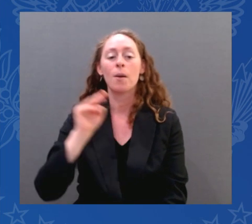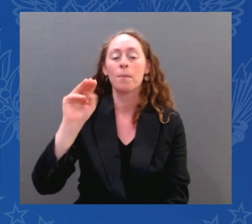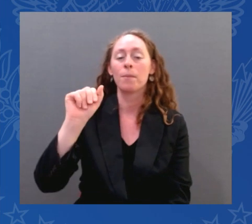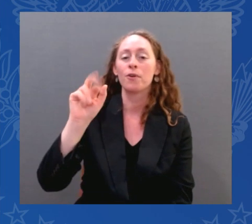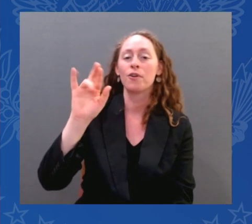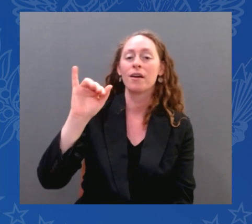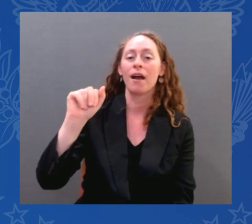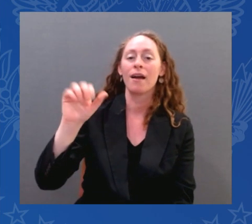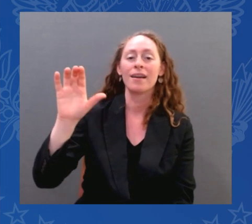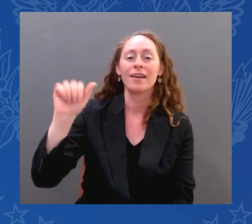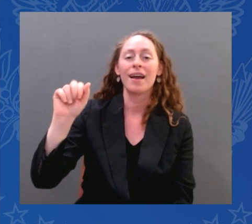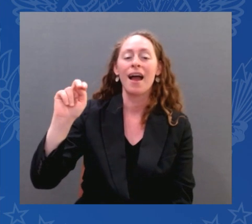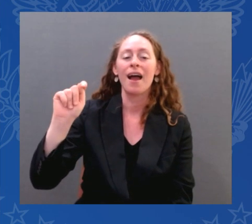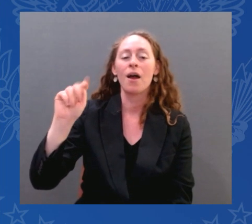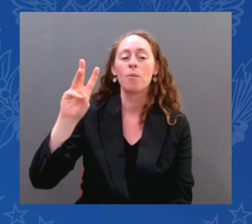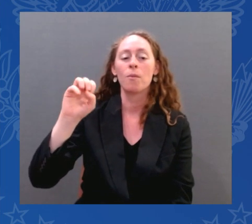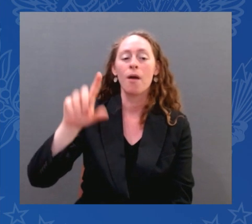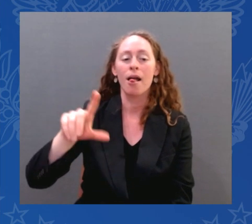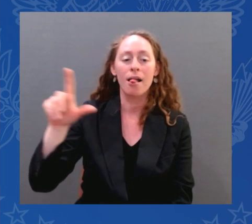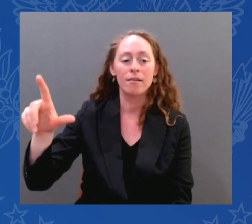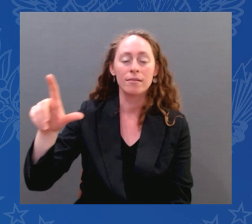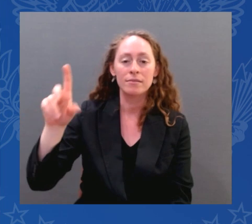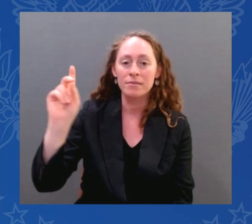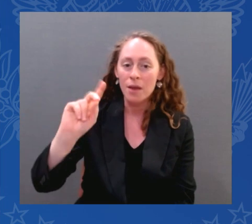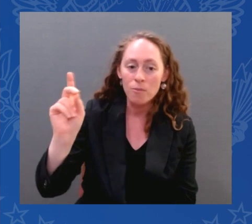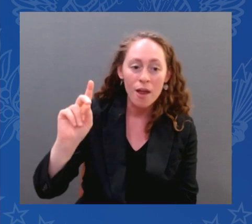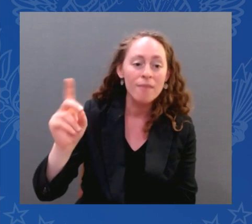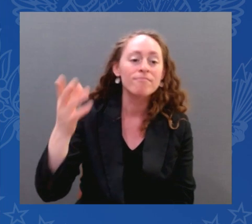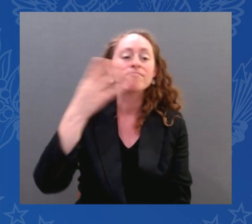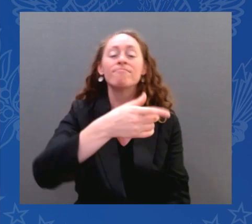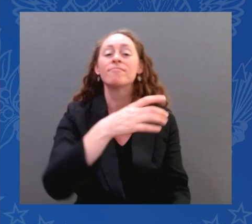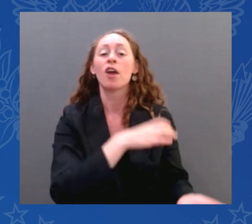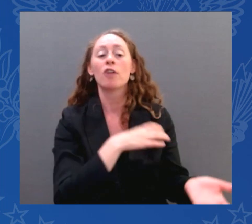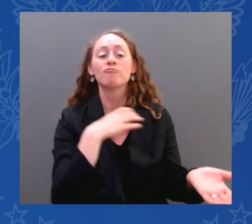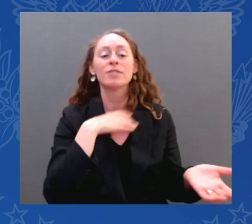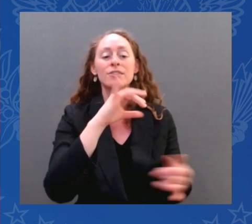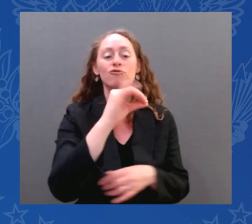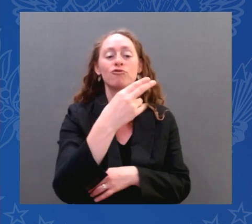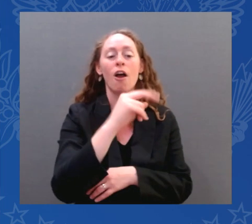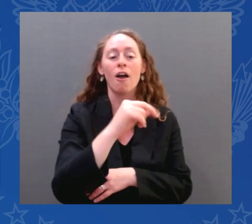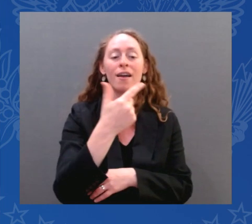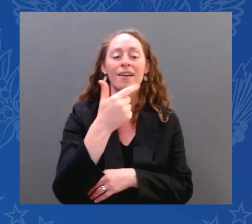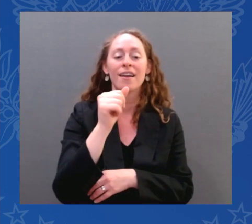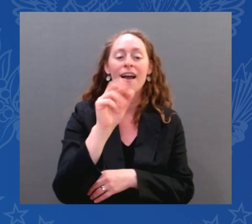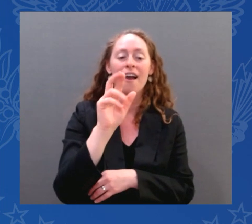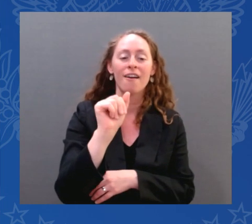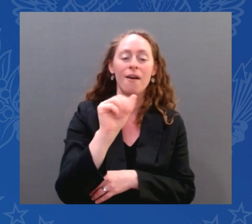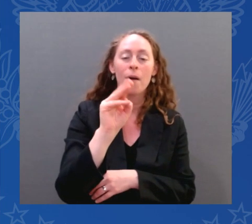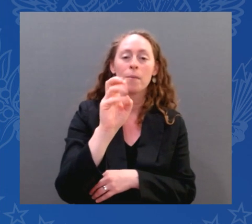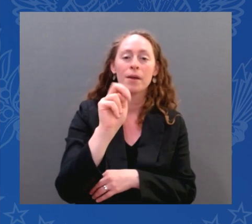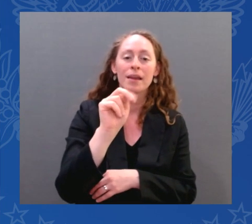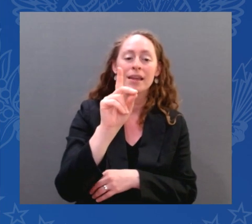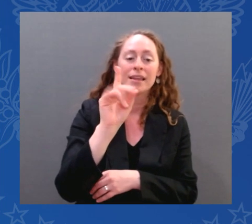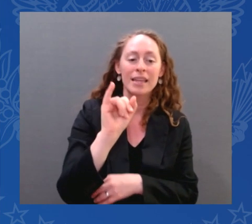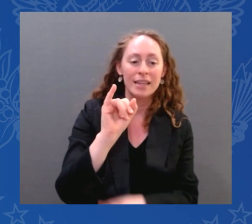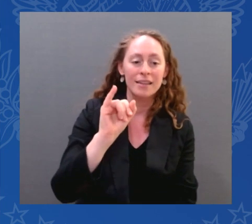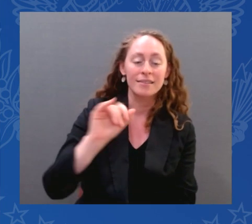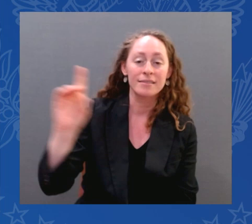Congressman Dusty Johnson, Republican from South Dakota. Pete DeFazio, Democrat from Oregon. And the committee chairs ranking members